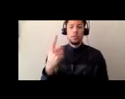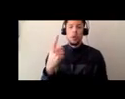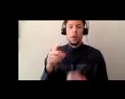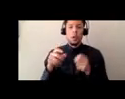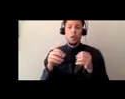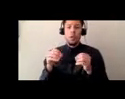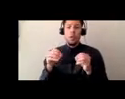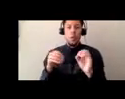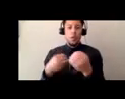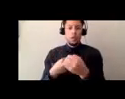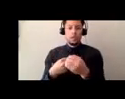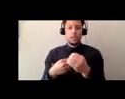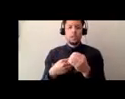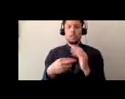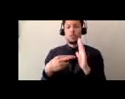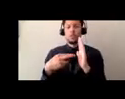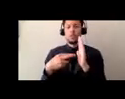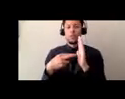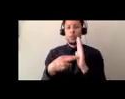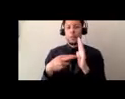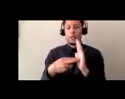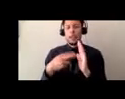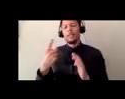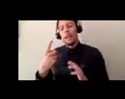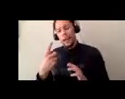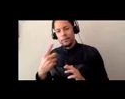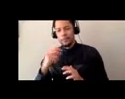Of course not everyone's here -- for housing.